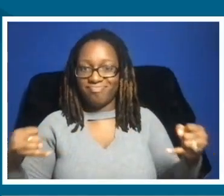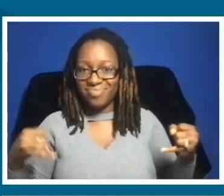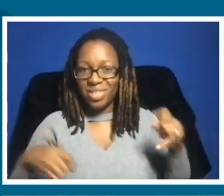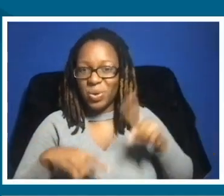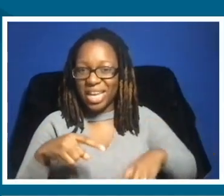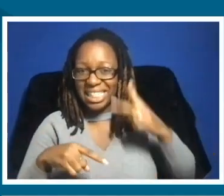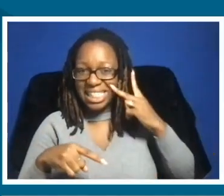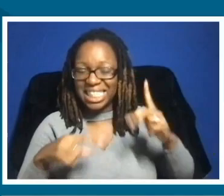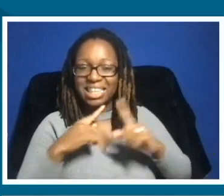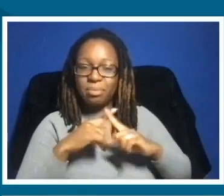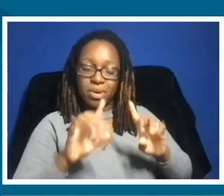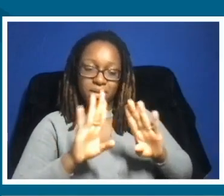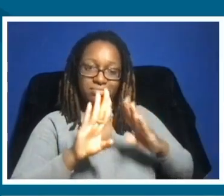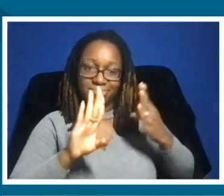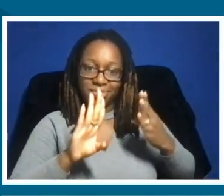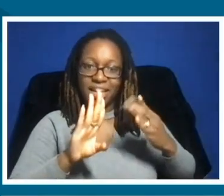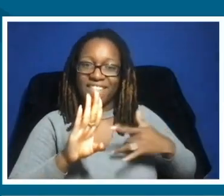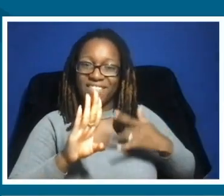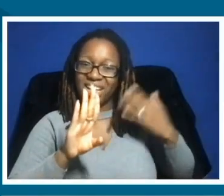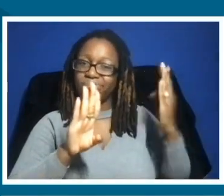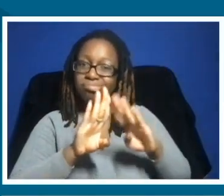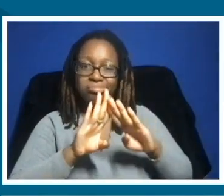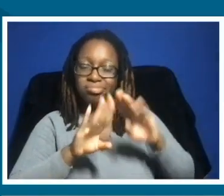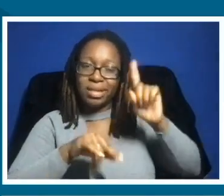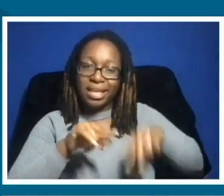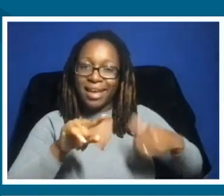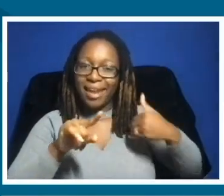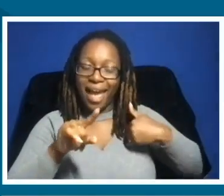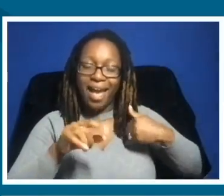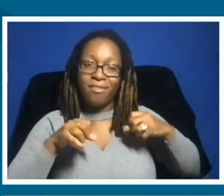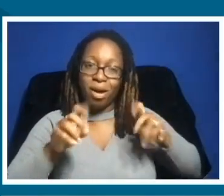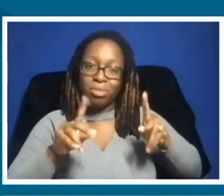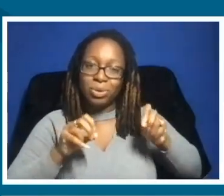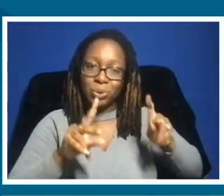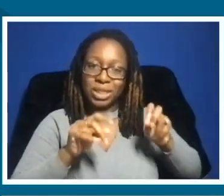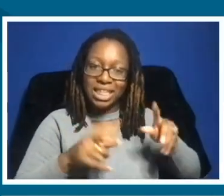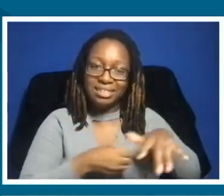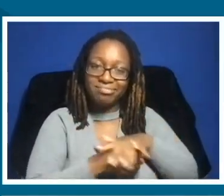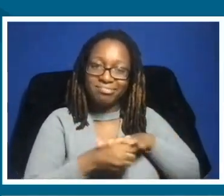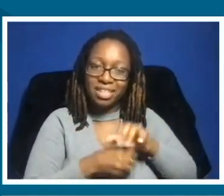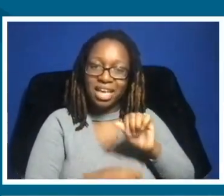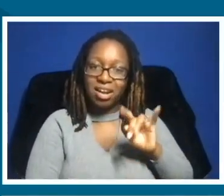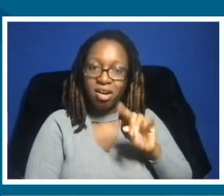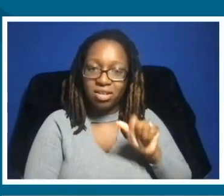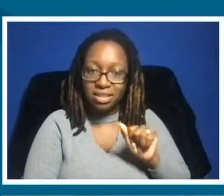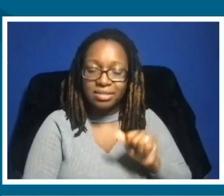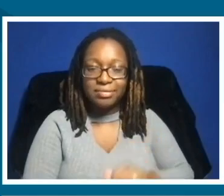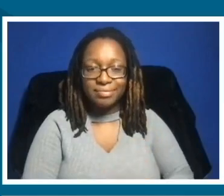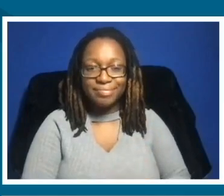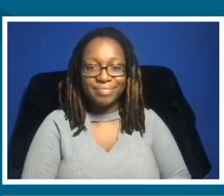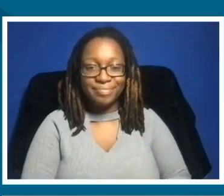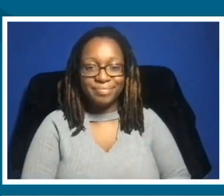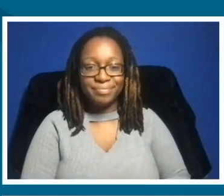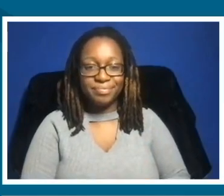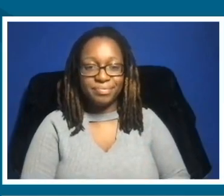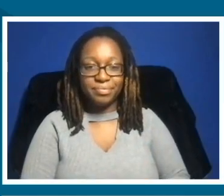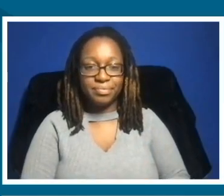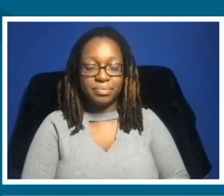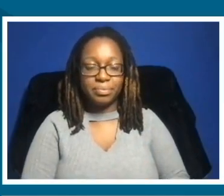still feels closed for many in and around anacostia